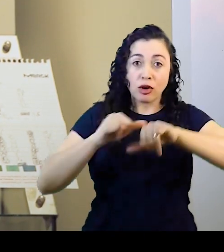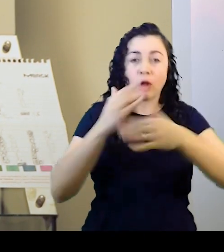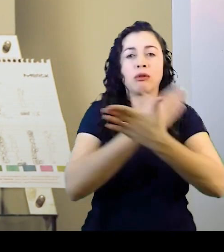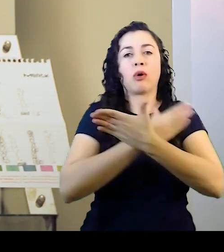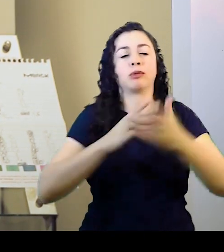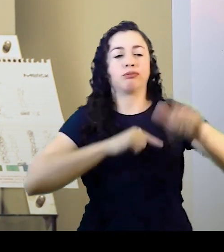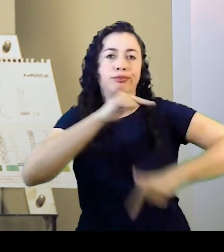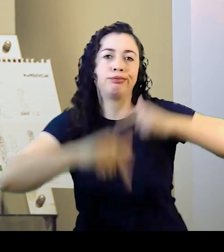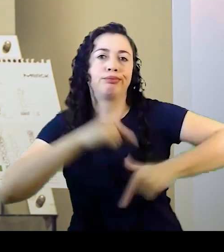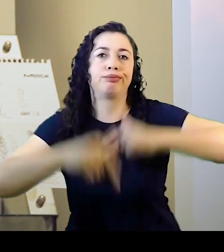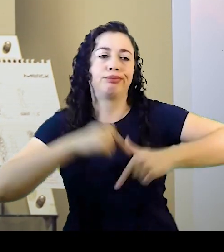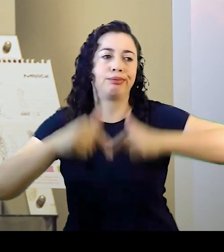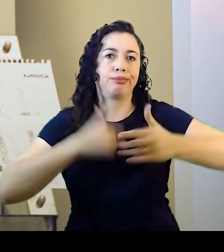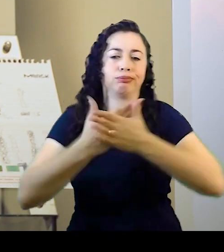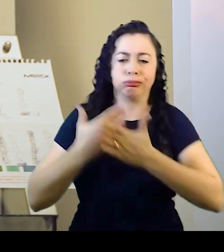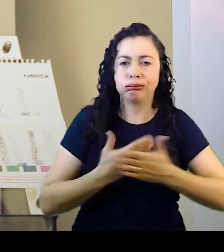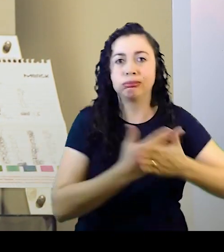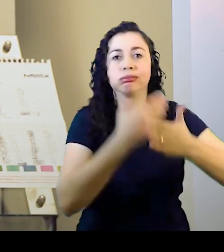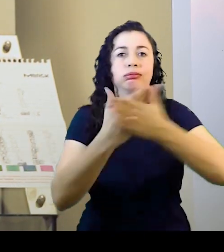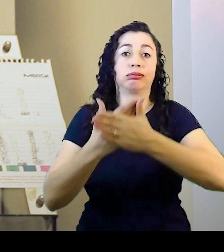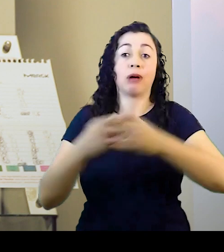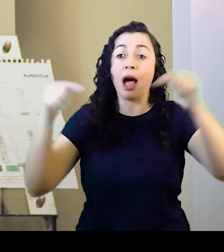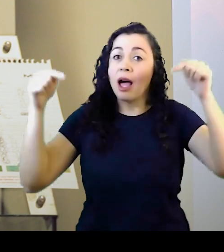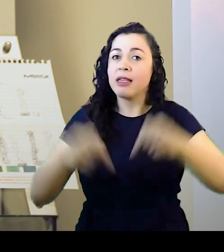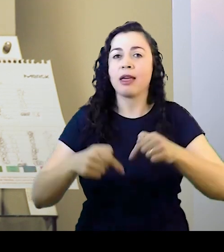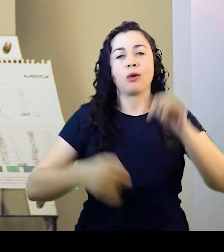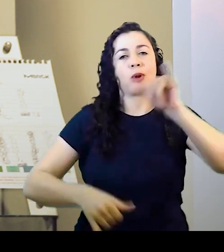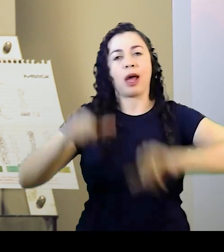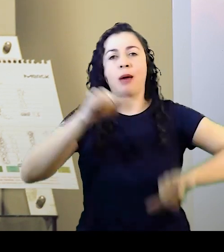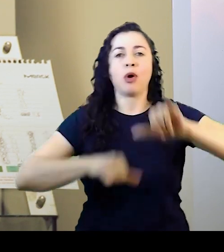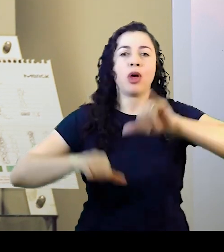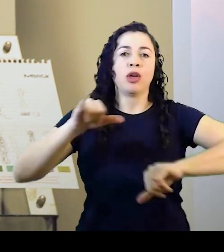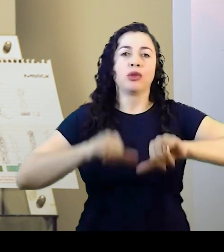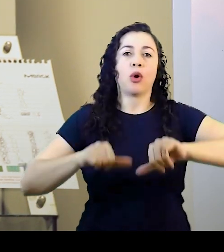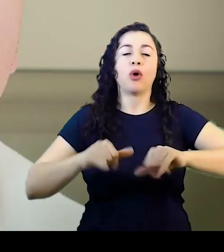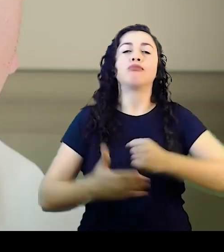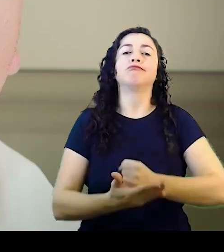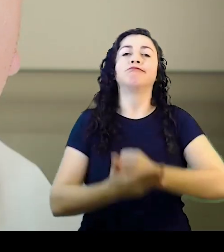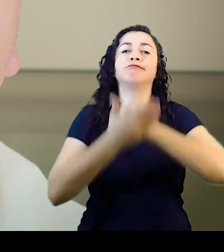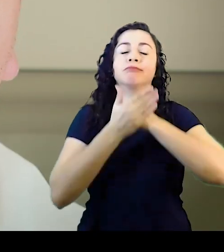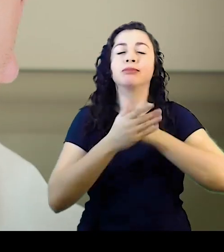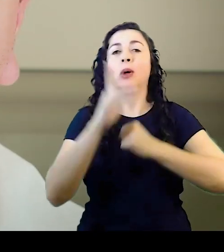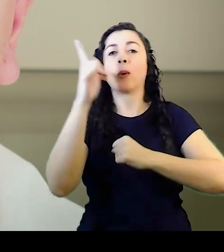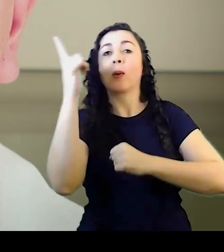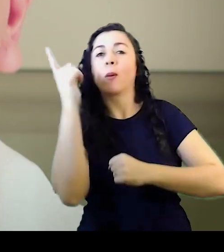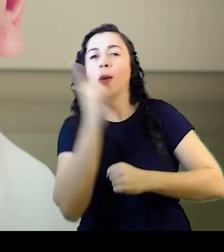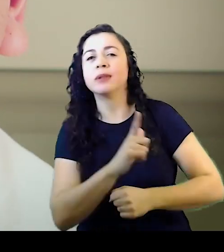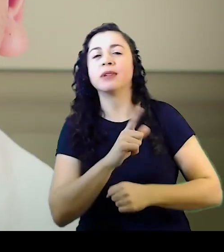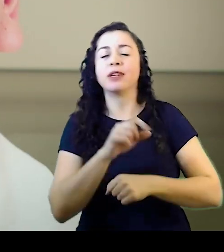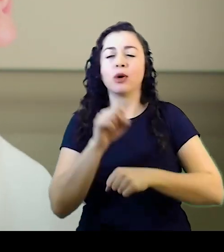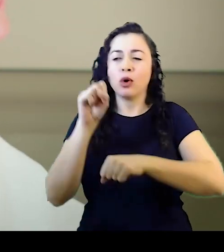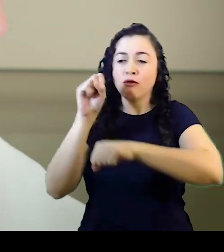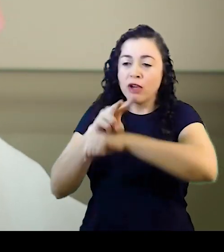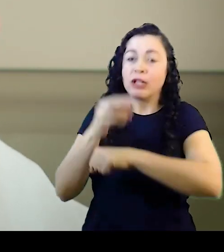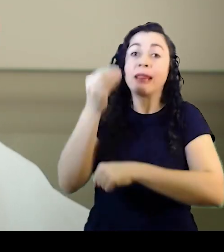and it was the arrival of the virus, the work here at the Laboratory, which allowed this virus to be tested,